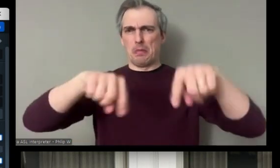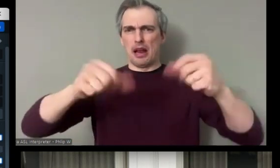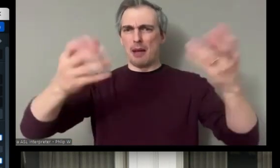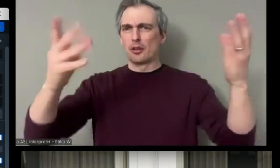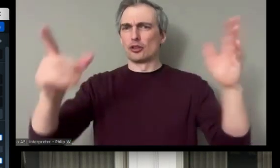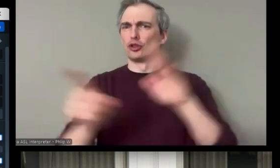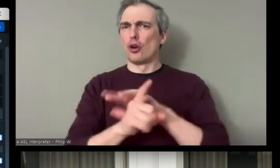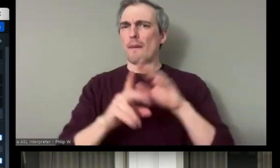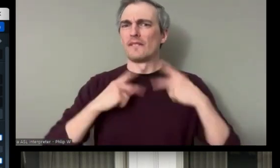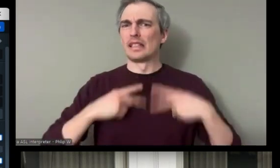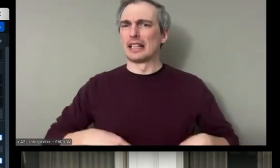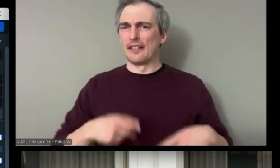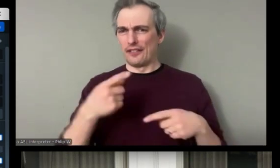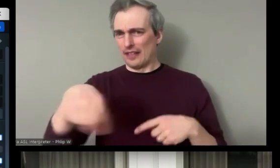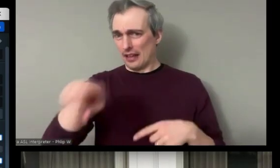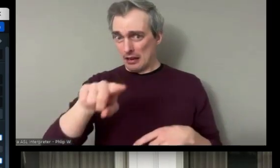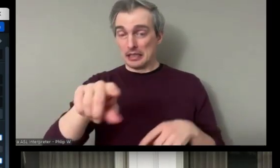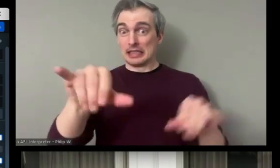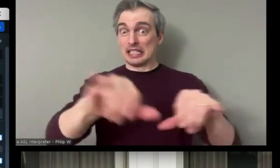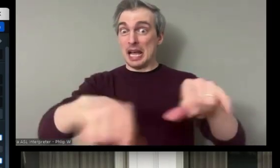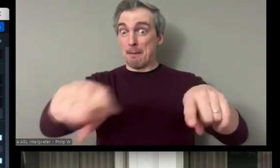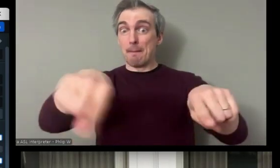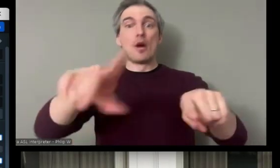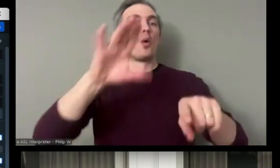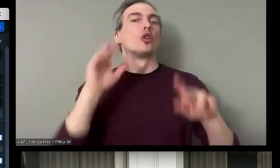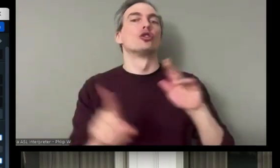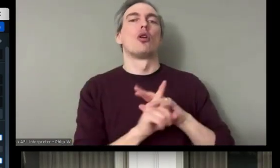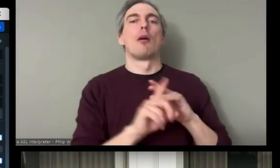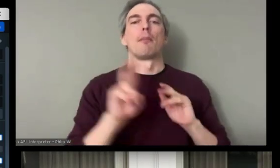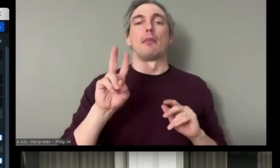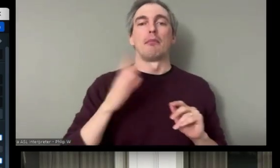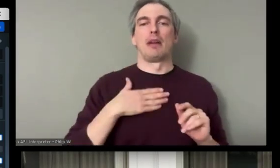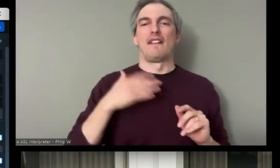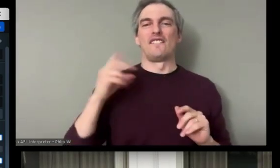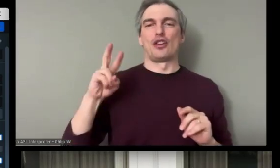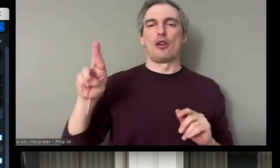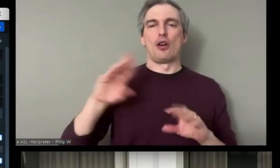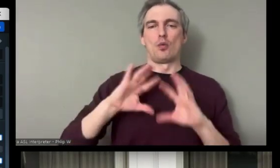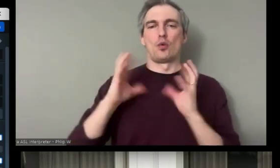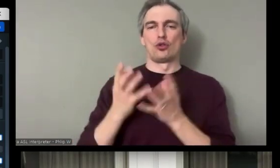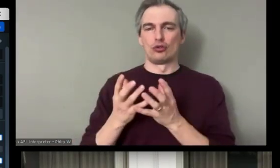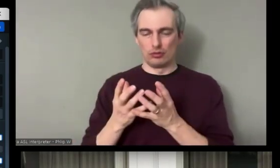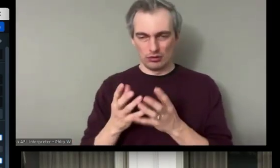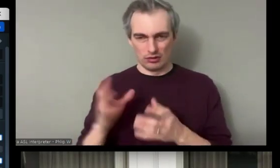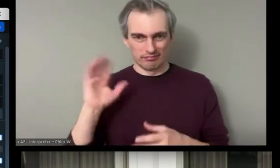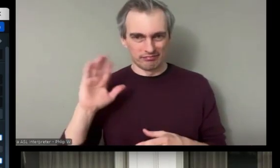And in this world, I basically created nothing too fancy.